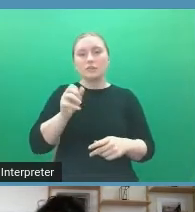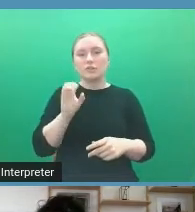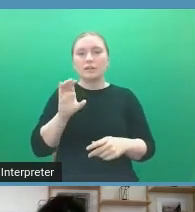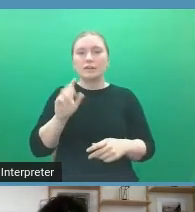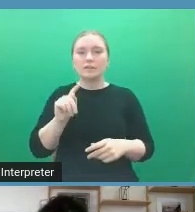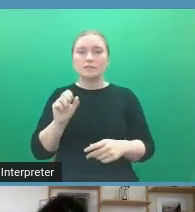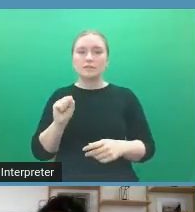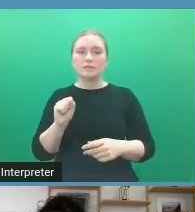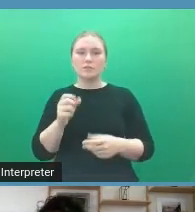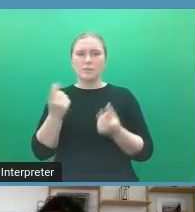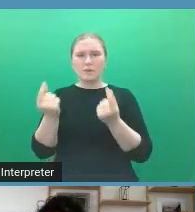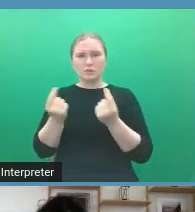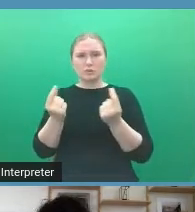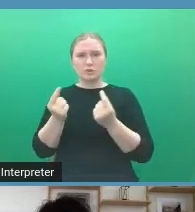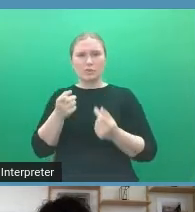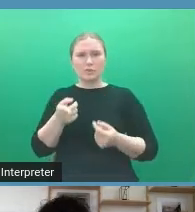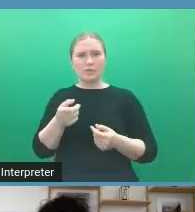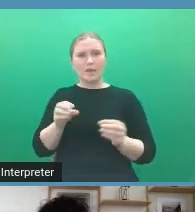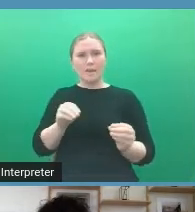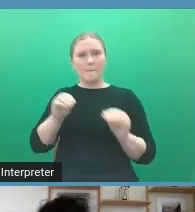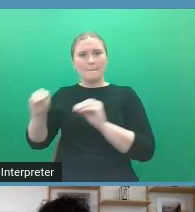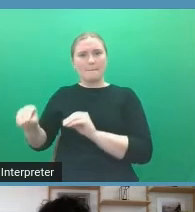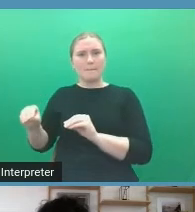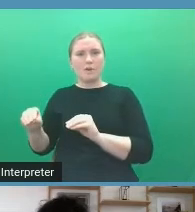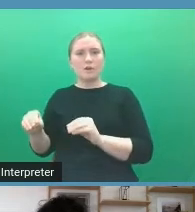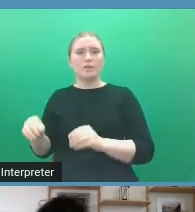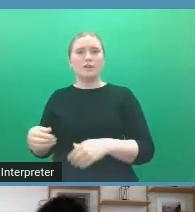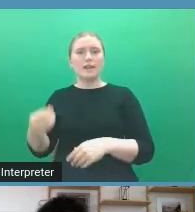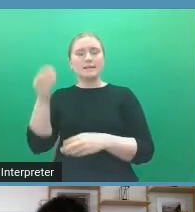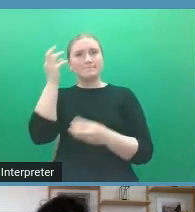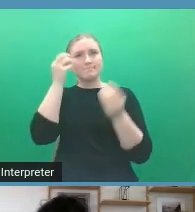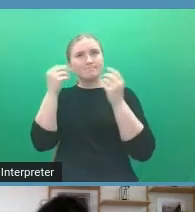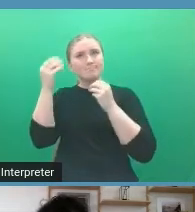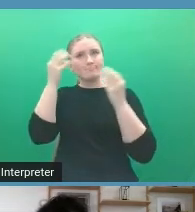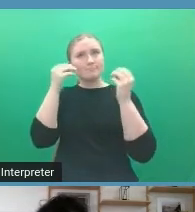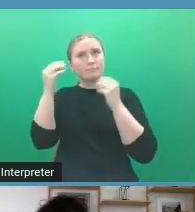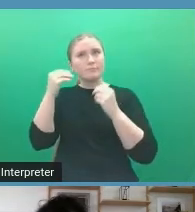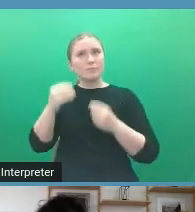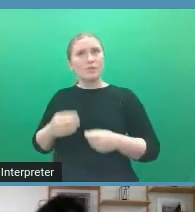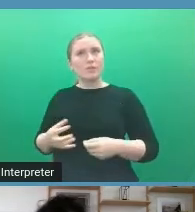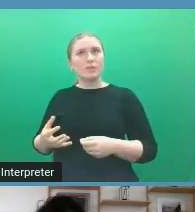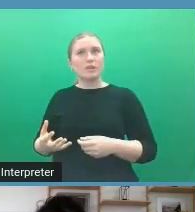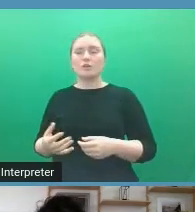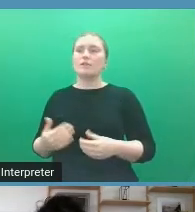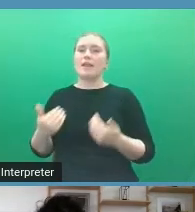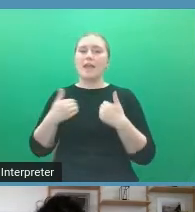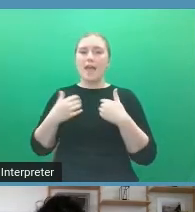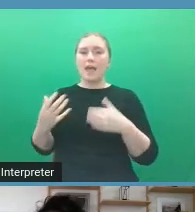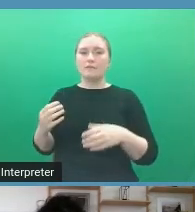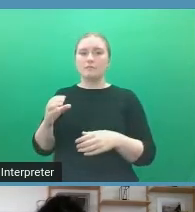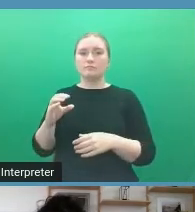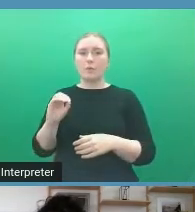with them. If we can make deliberate decisions around how we're acquiring, how we're managing